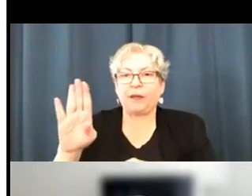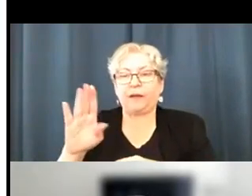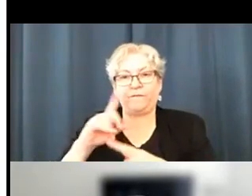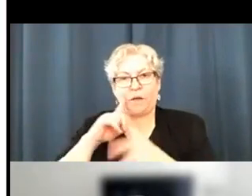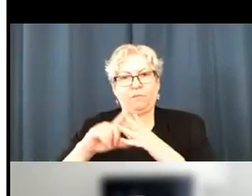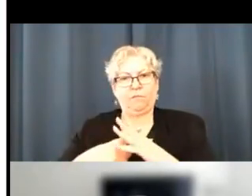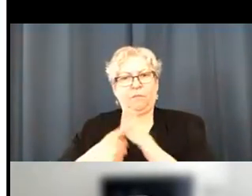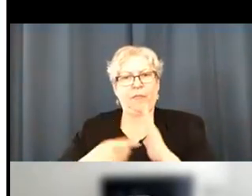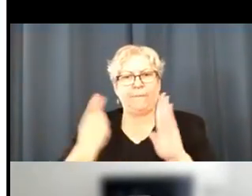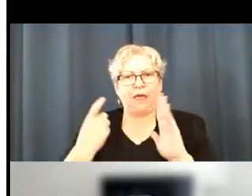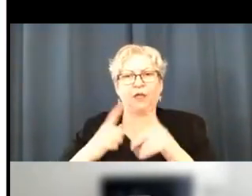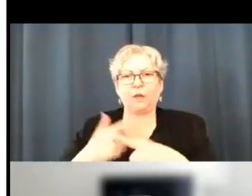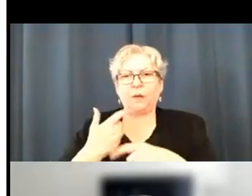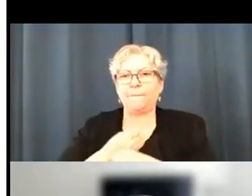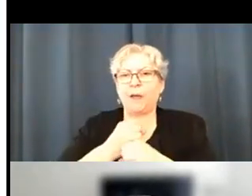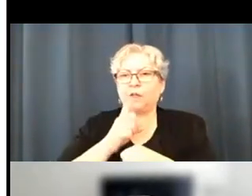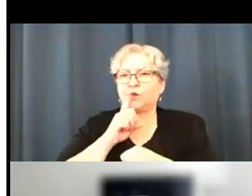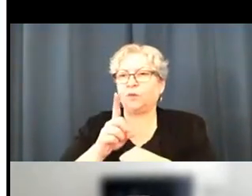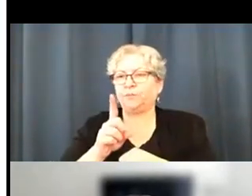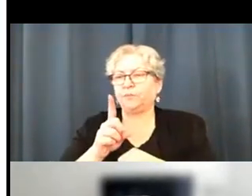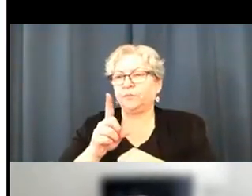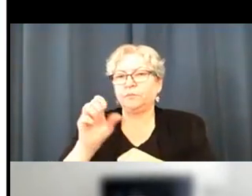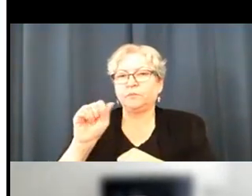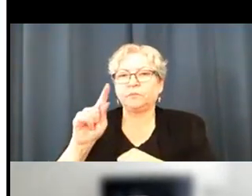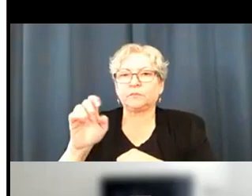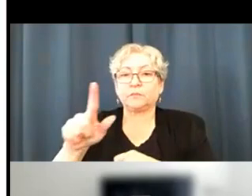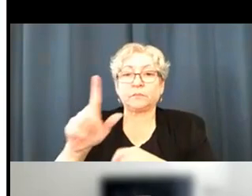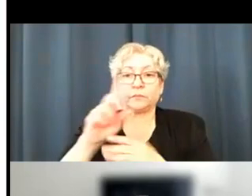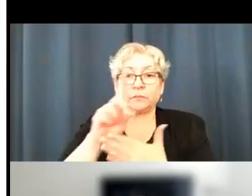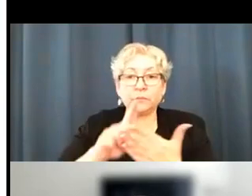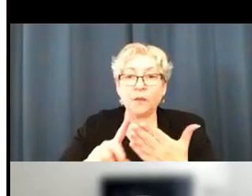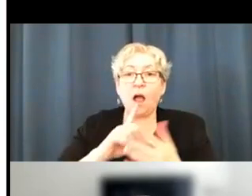make sure that the sites you're designing, you're implementing are accessible.